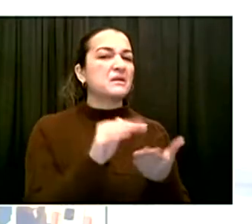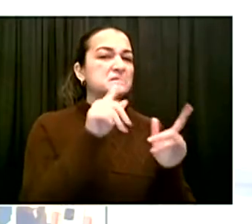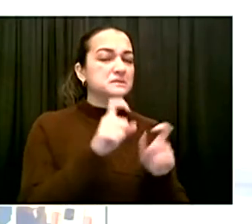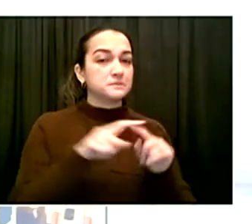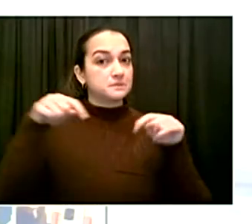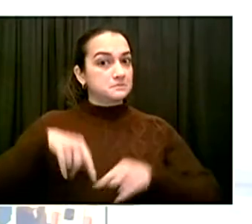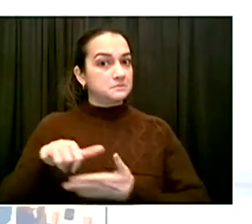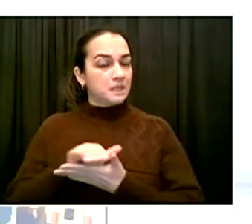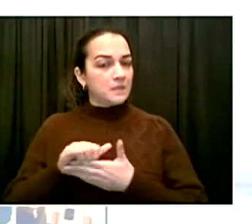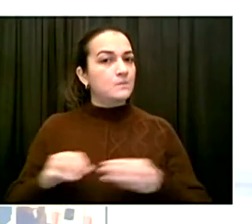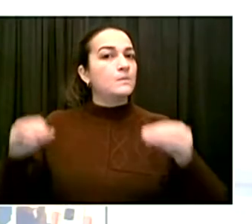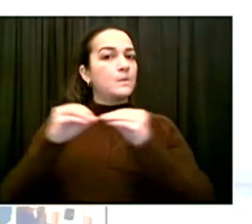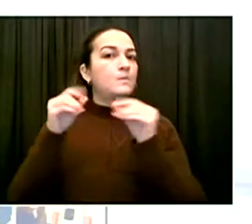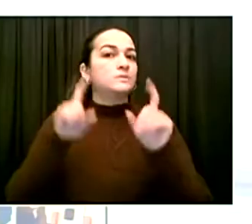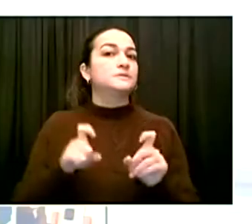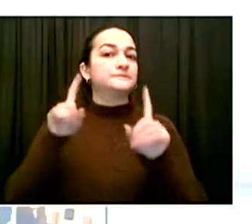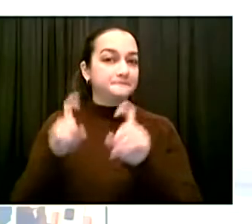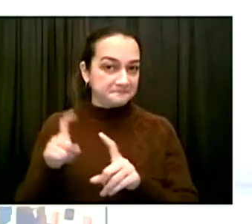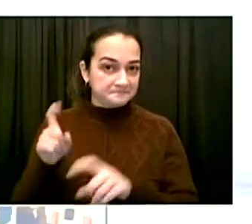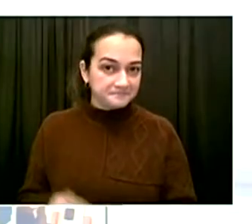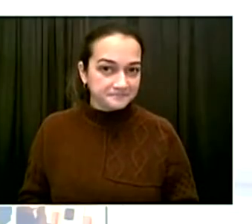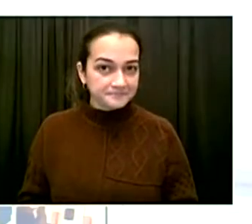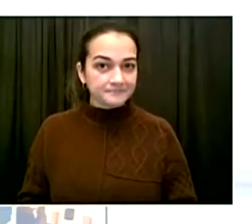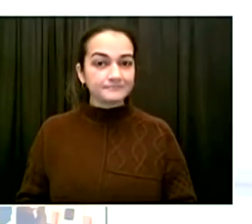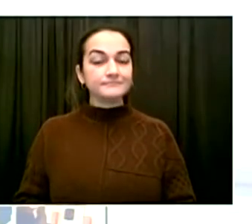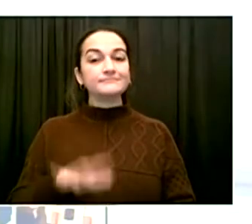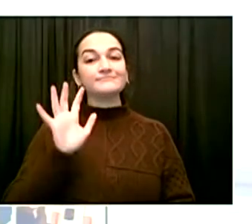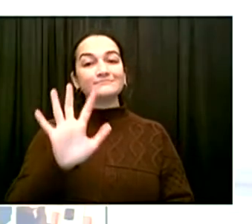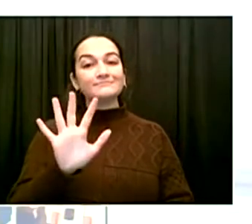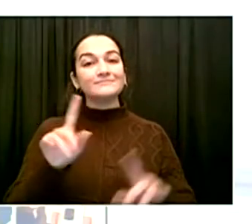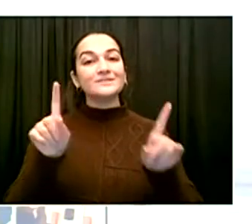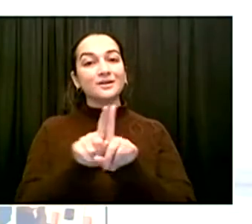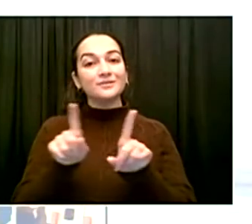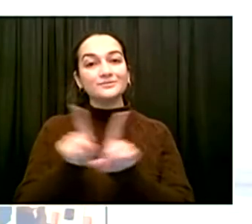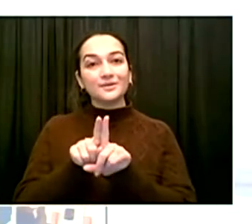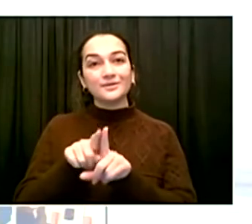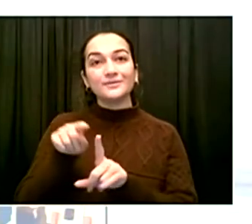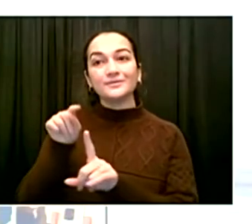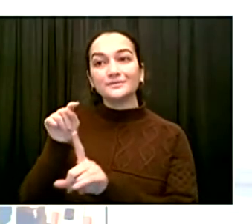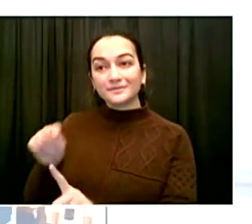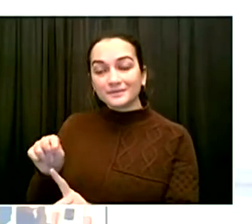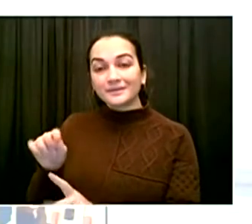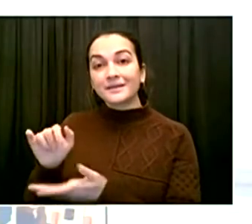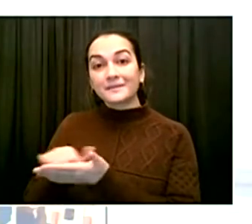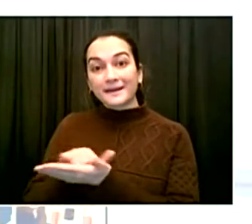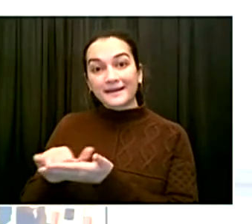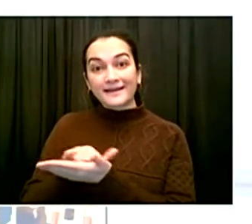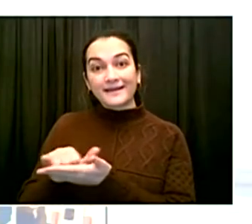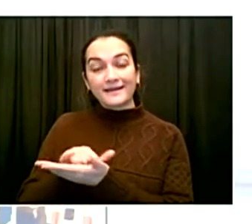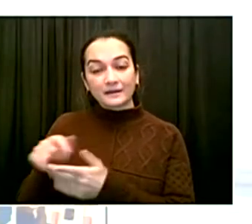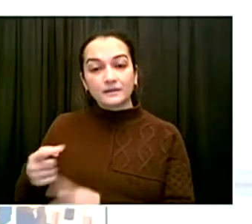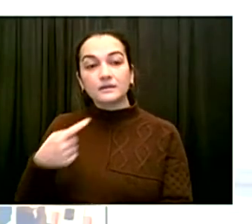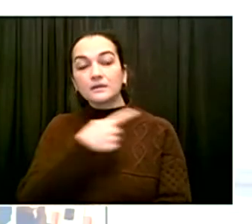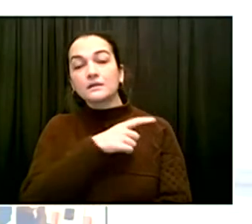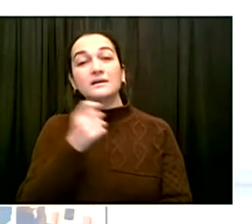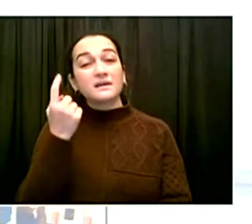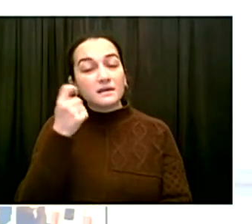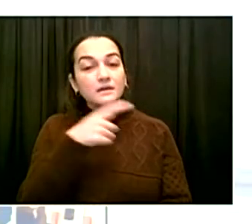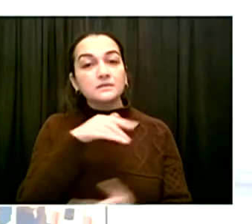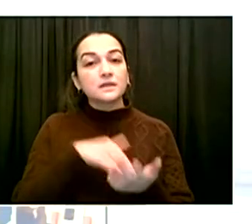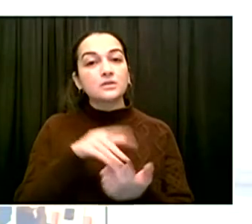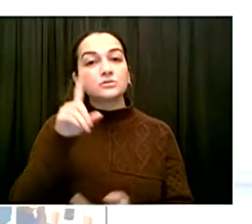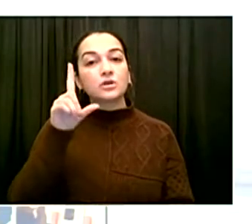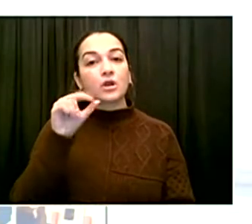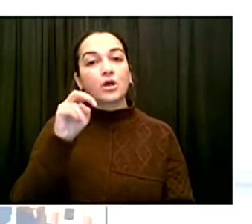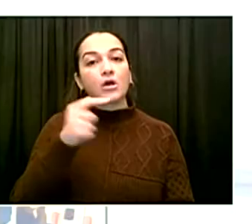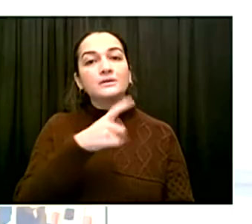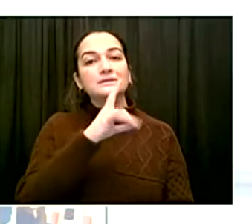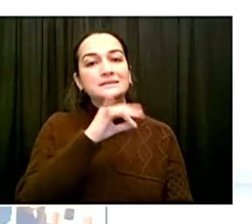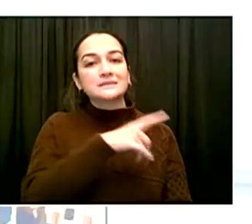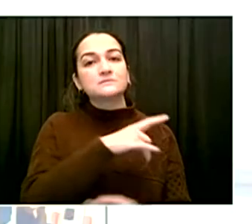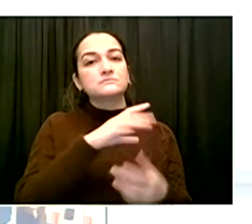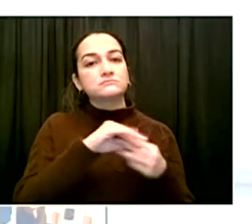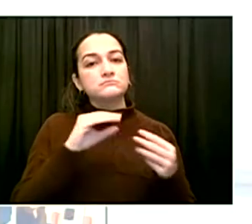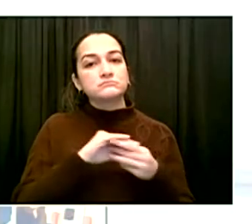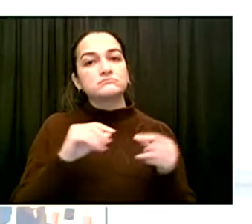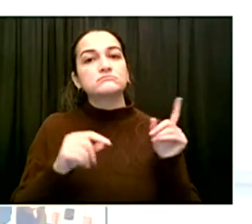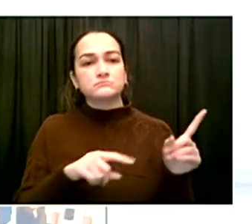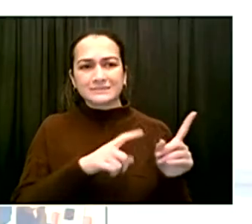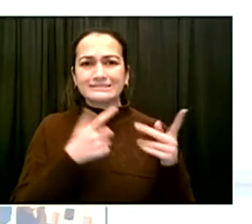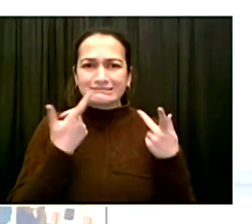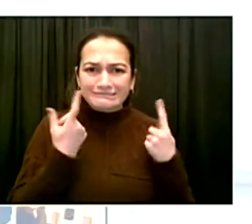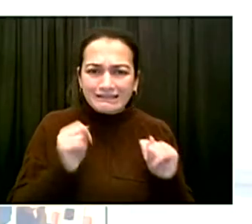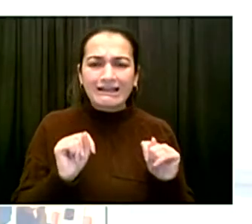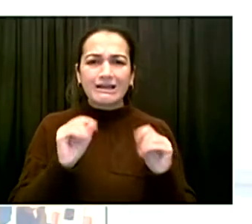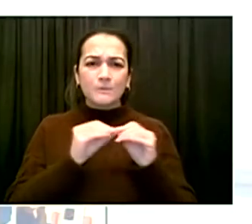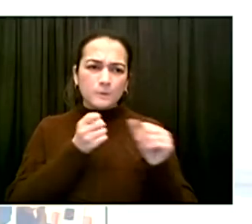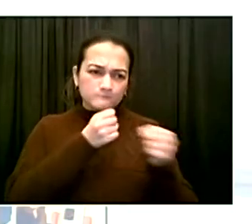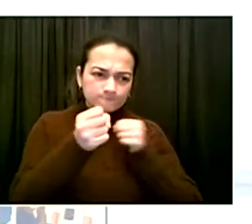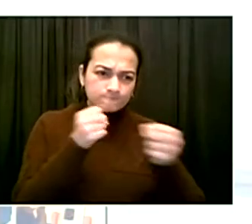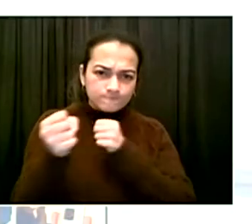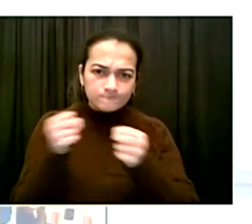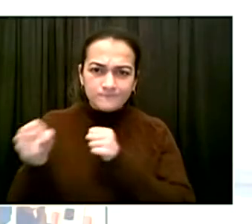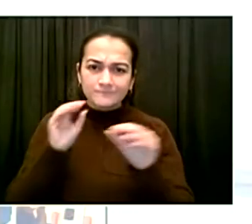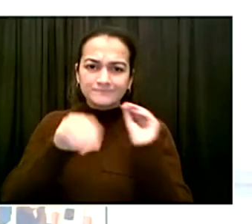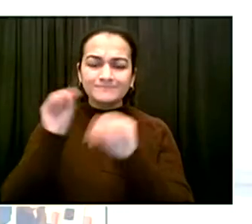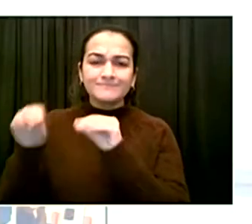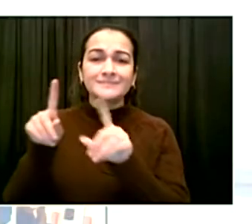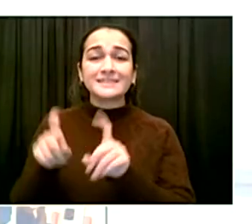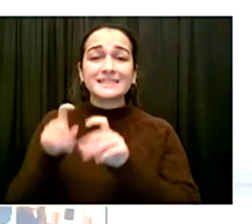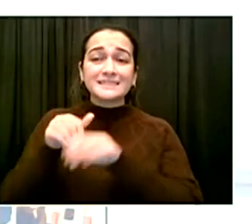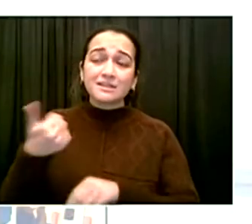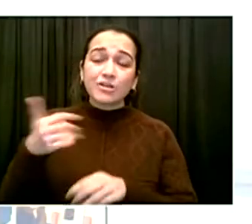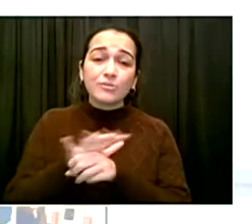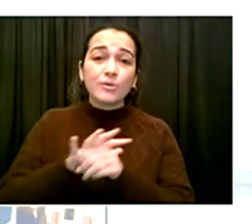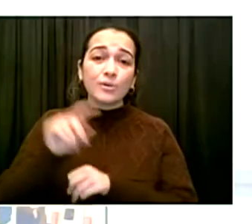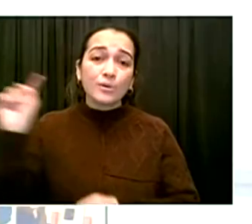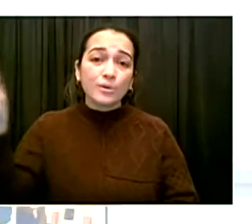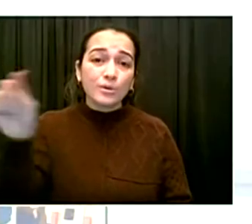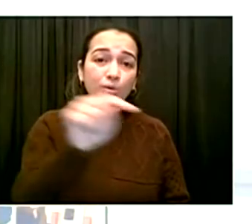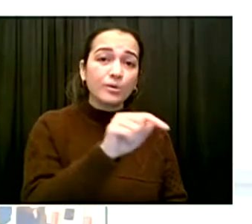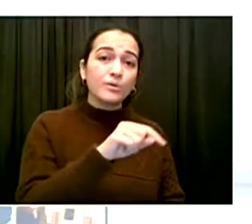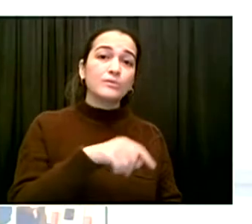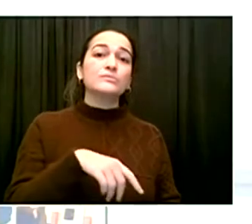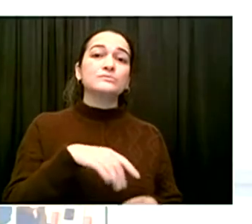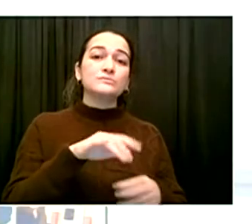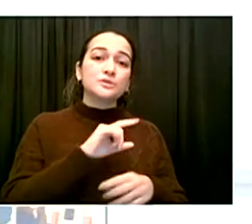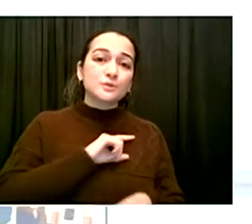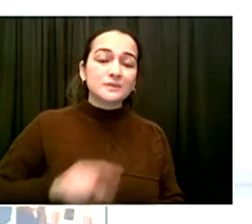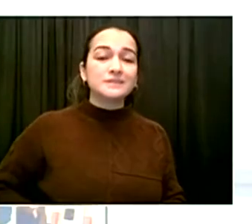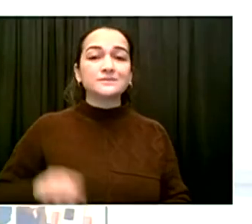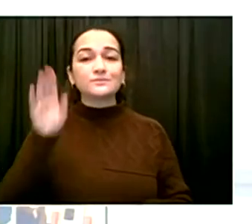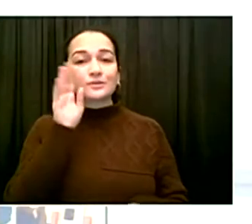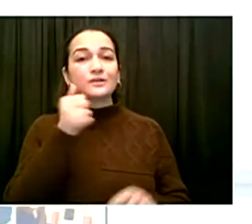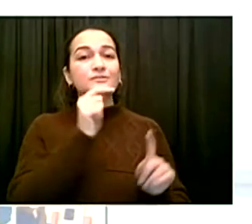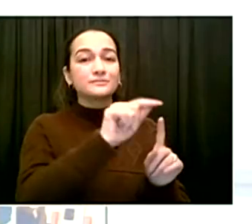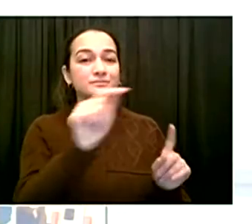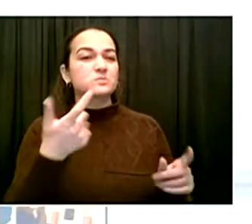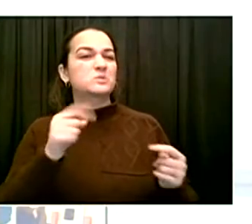THIS IS PART OF THE REASON THAT